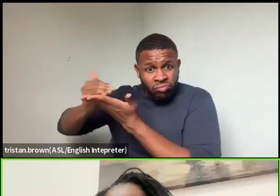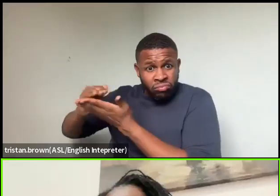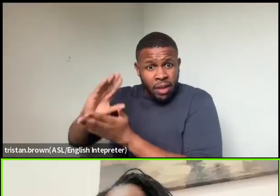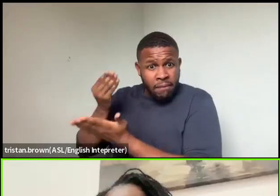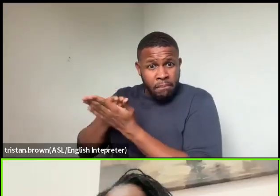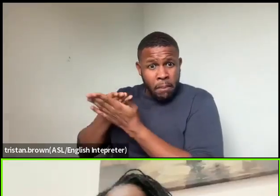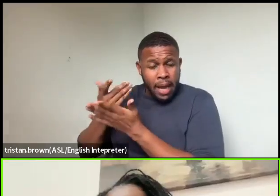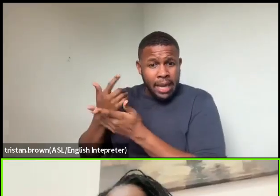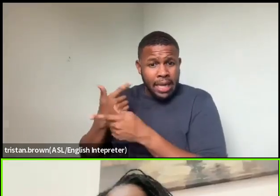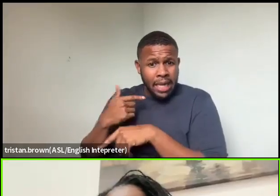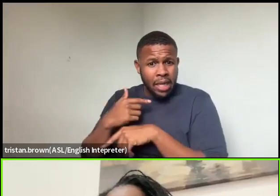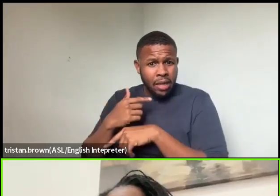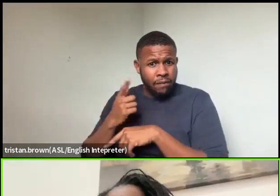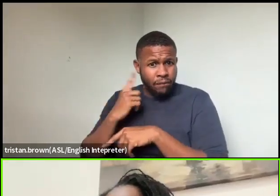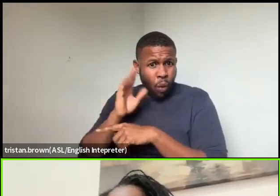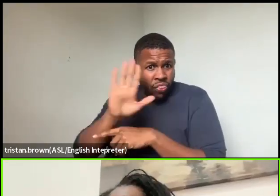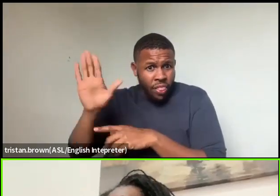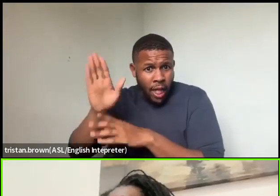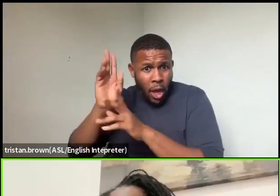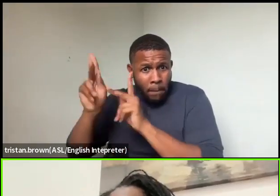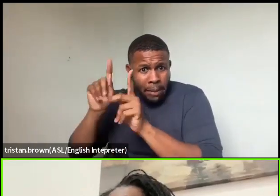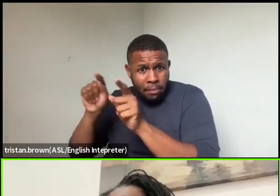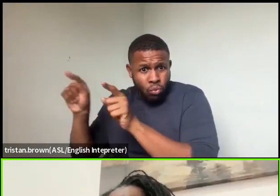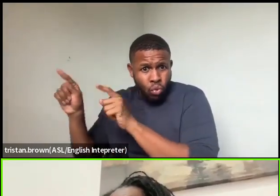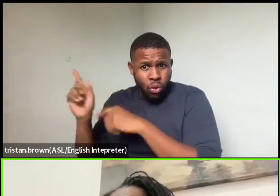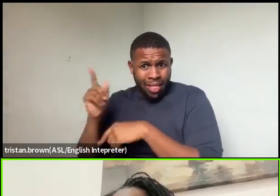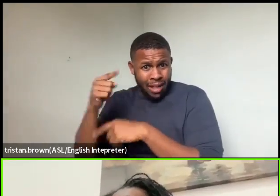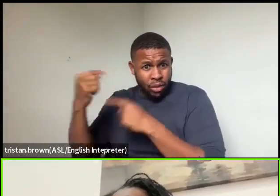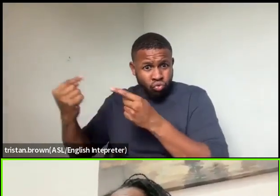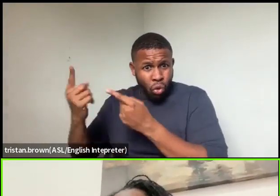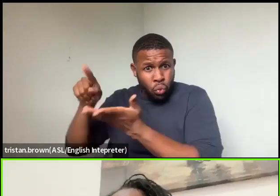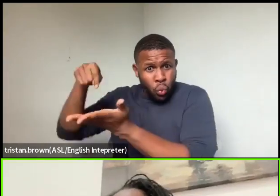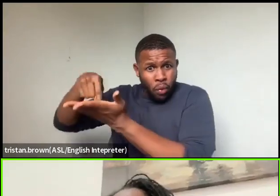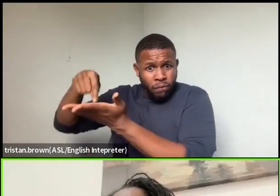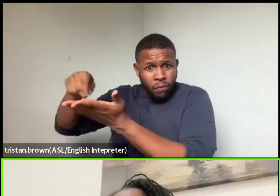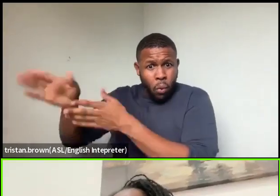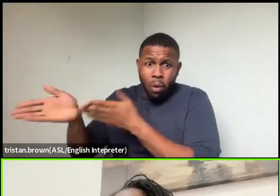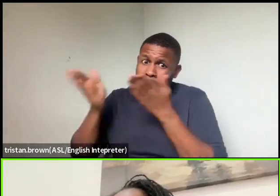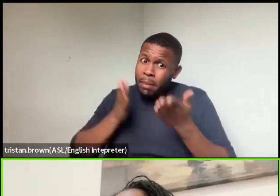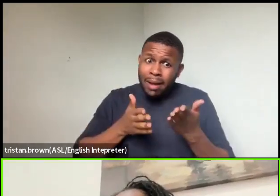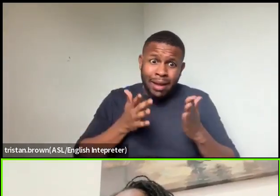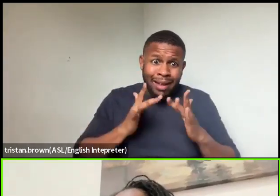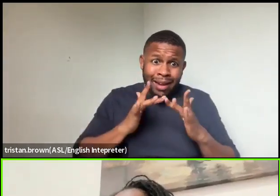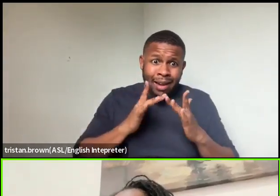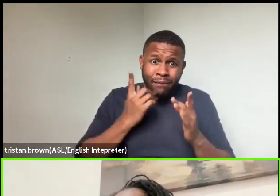program that we had during the pandemic, and the access for broadband and things of that